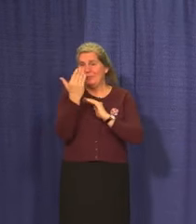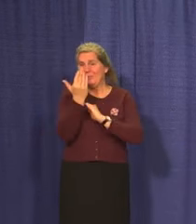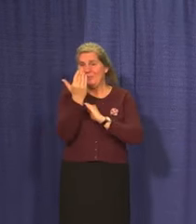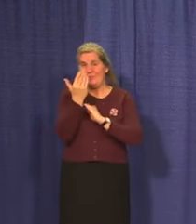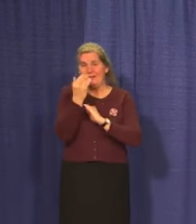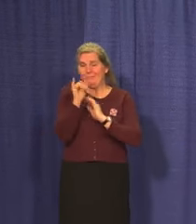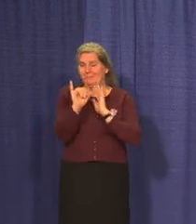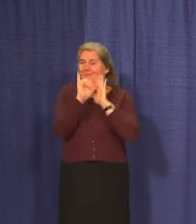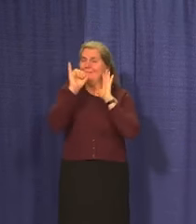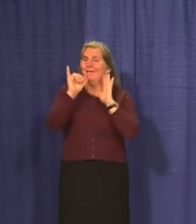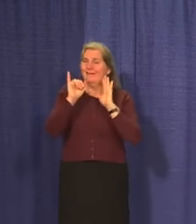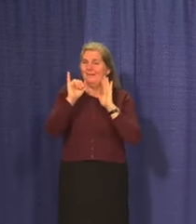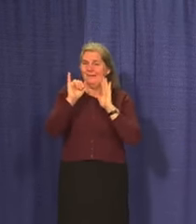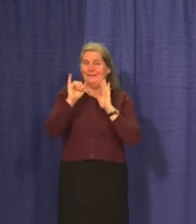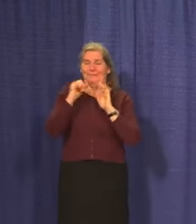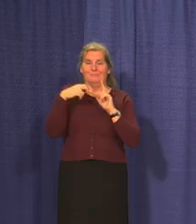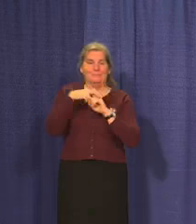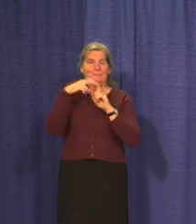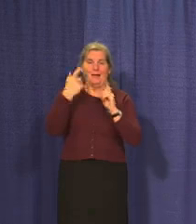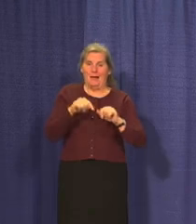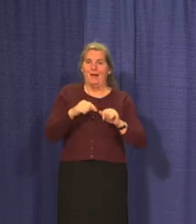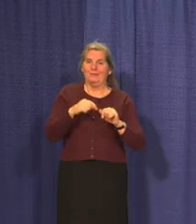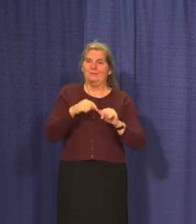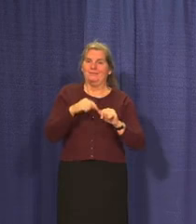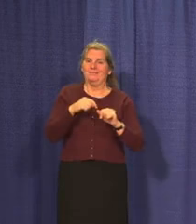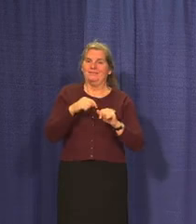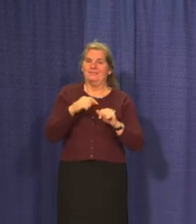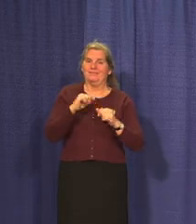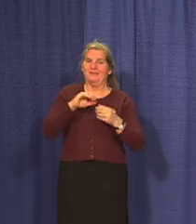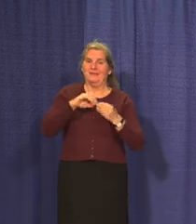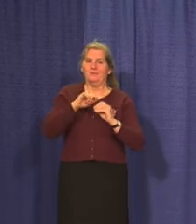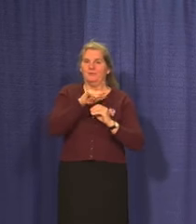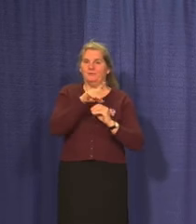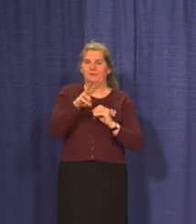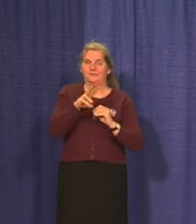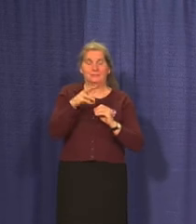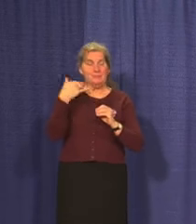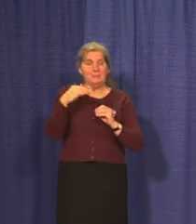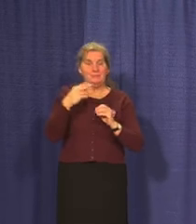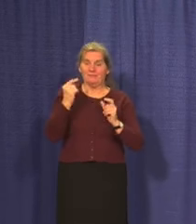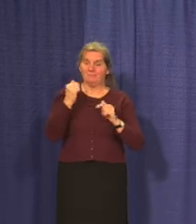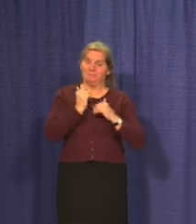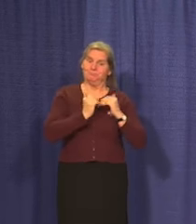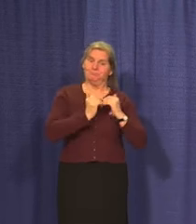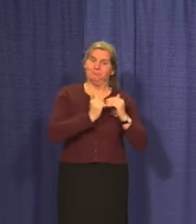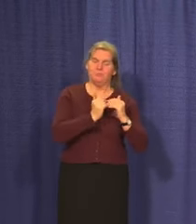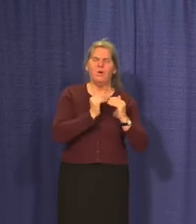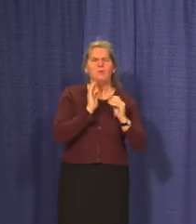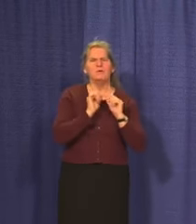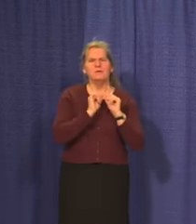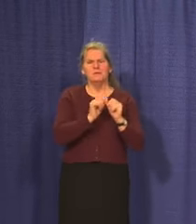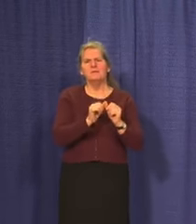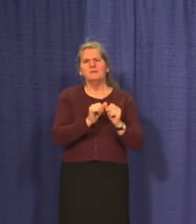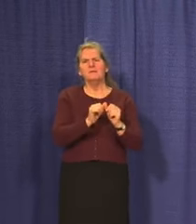WE WILL BE OBVIOUSLY CONTINUING THE INVESTIGATION IN THE NEXT